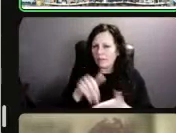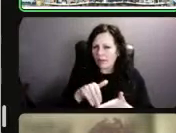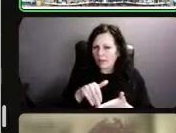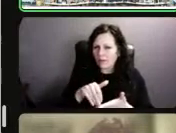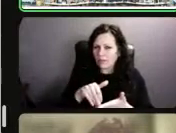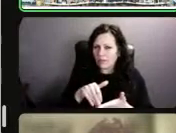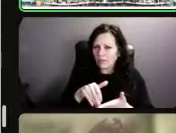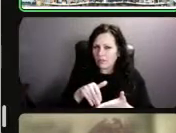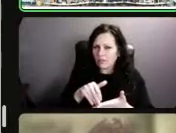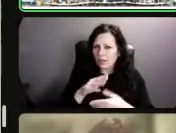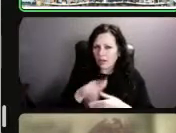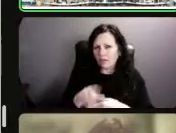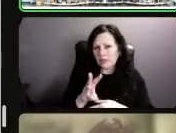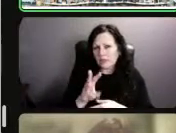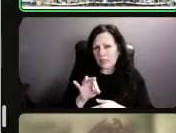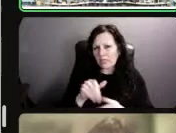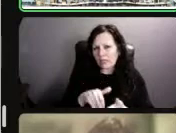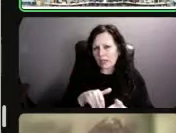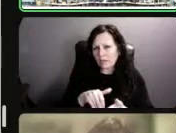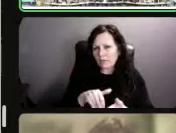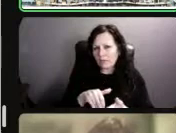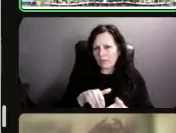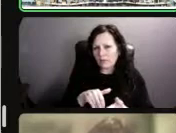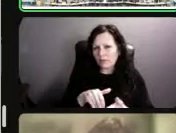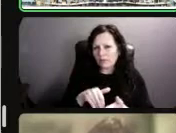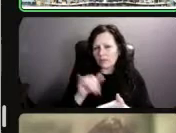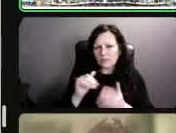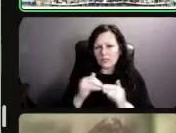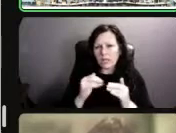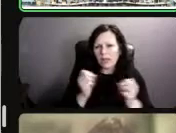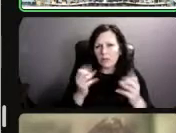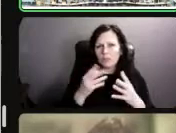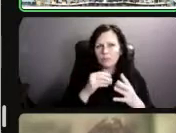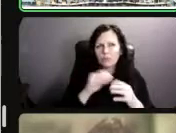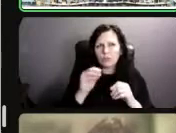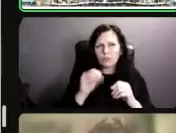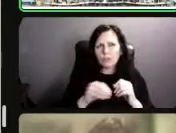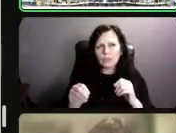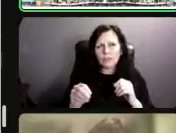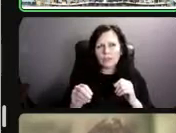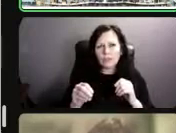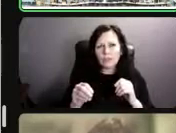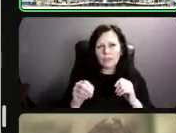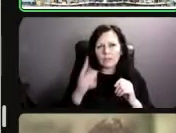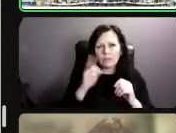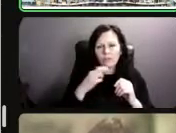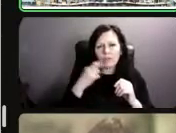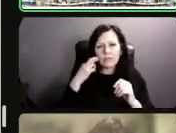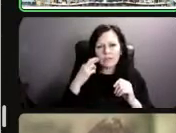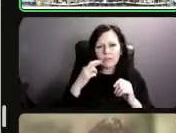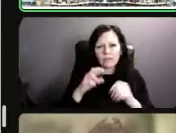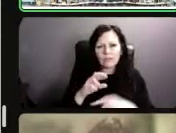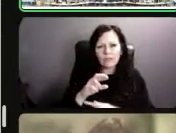BECAUSE POINT LET'S SEE WHAT